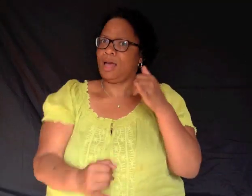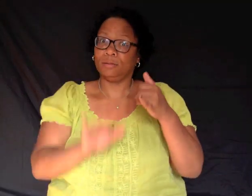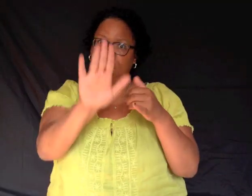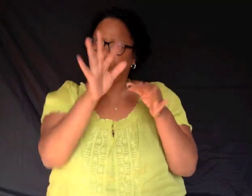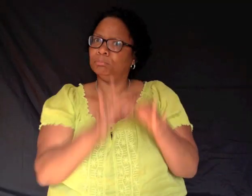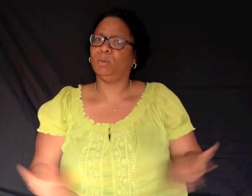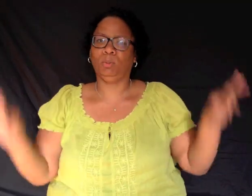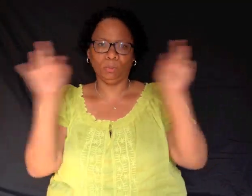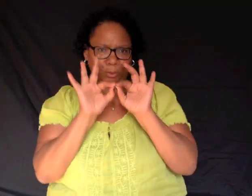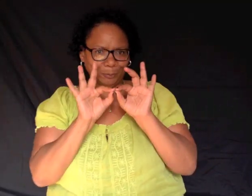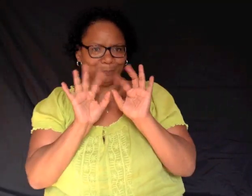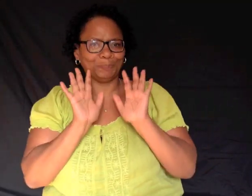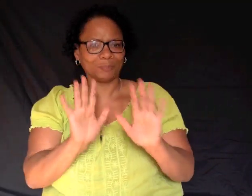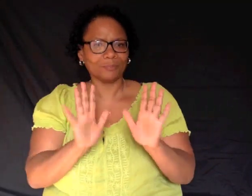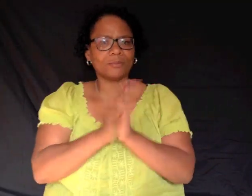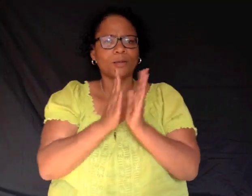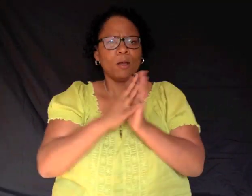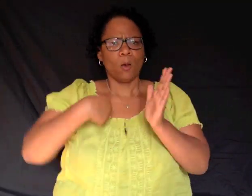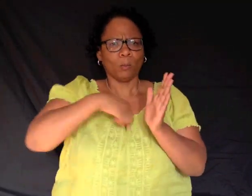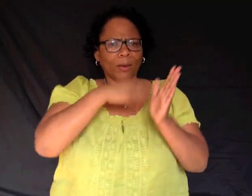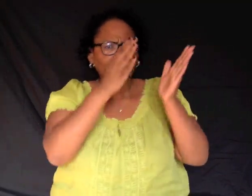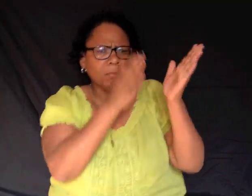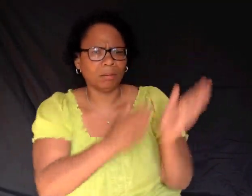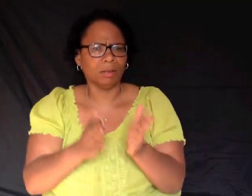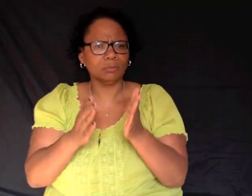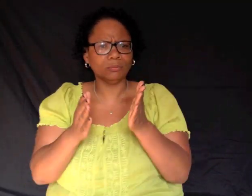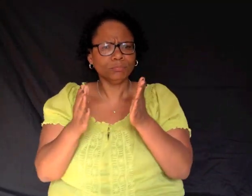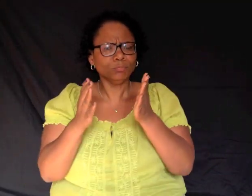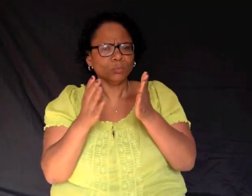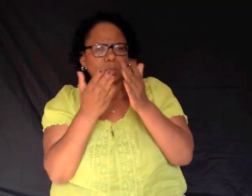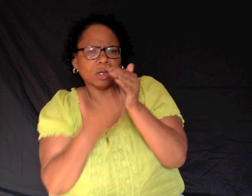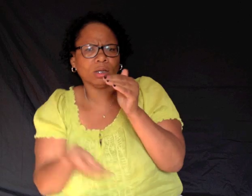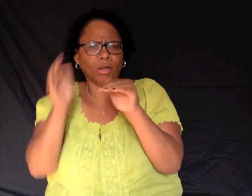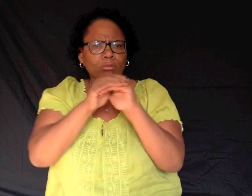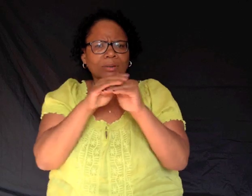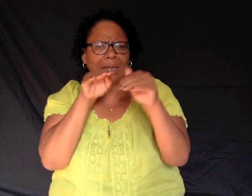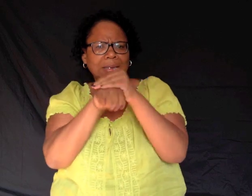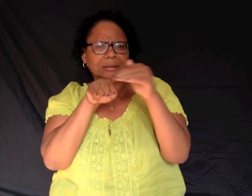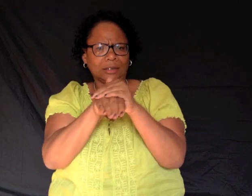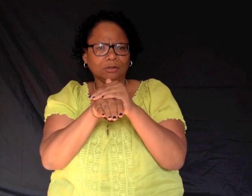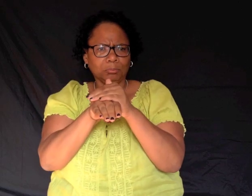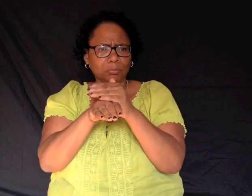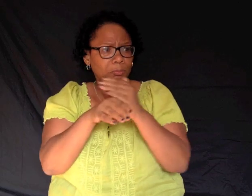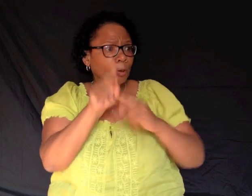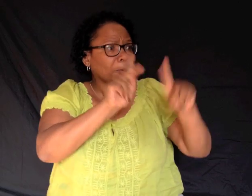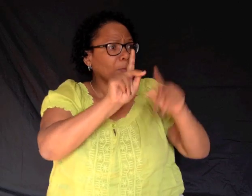Last, and quite important, we will plan for improved access